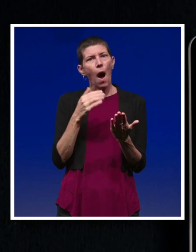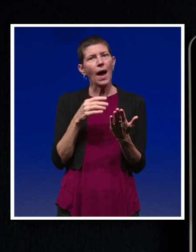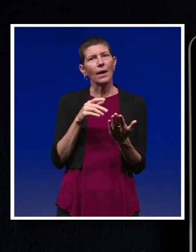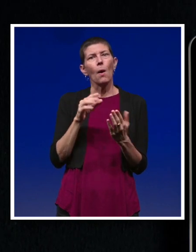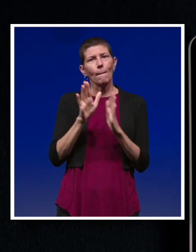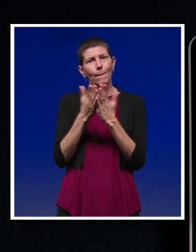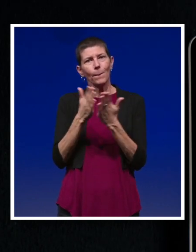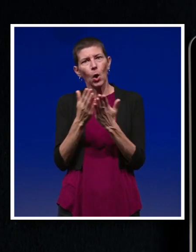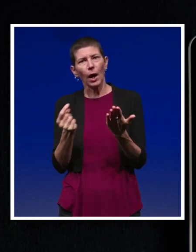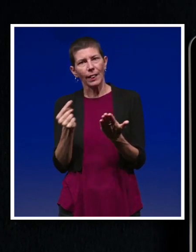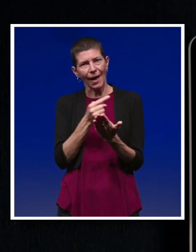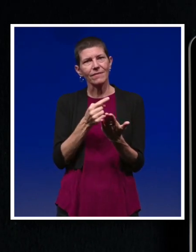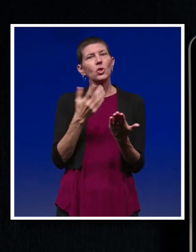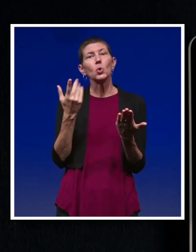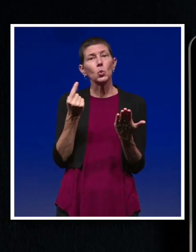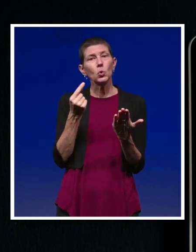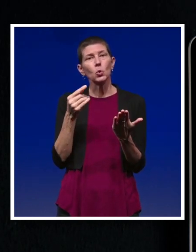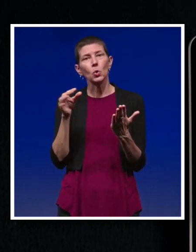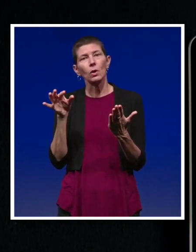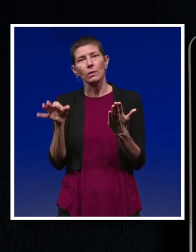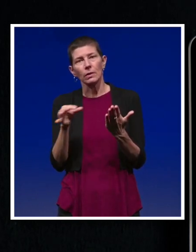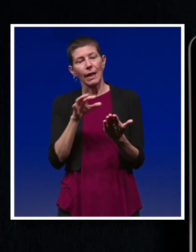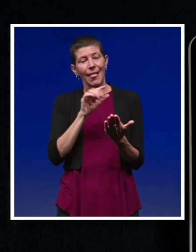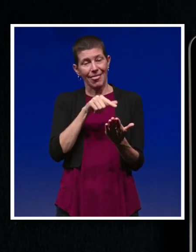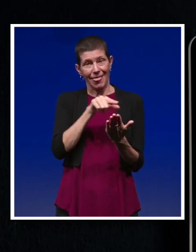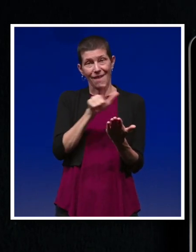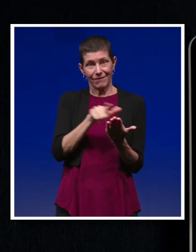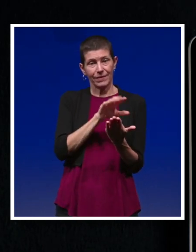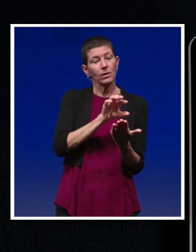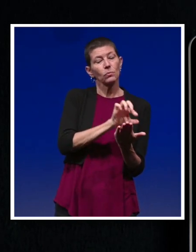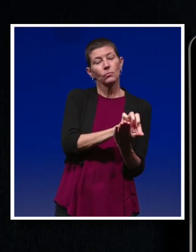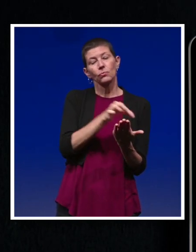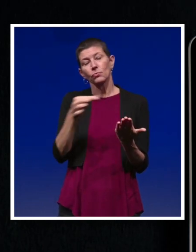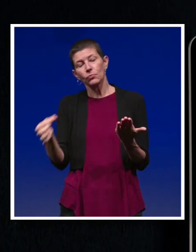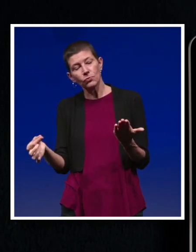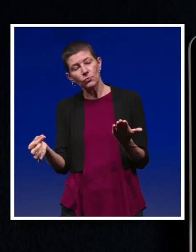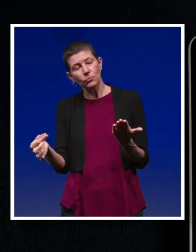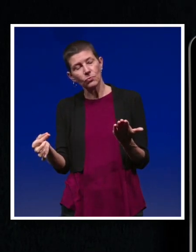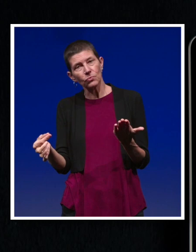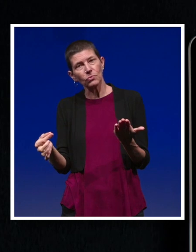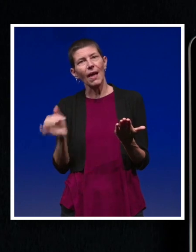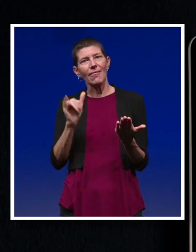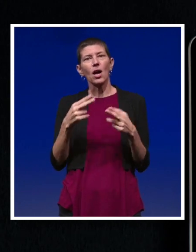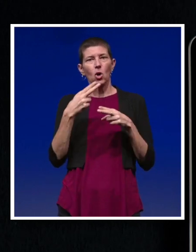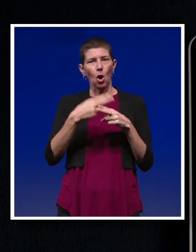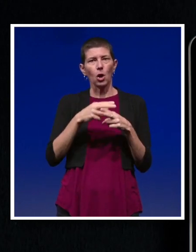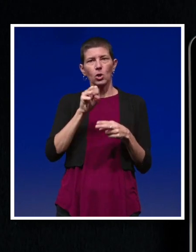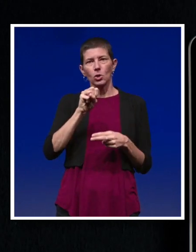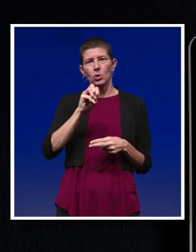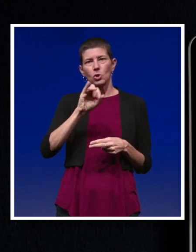If you want to move to the left of the book, you will pull the page from the left to the right side.